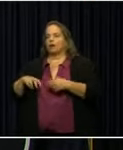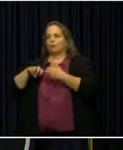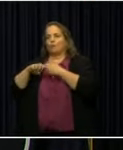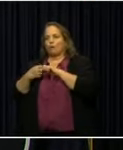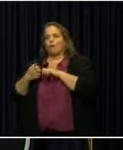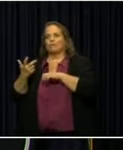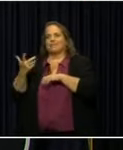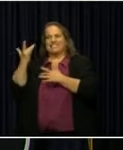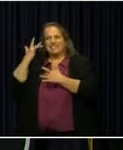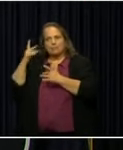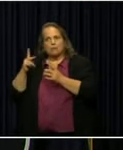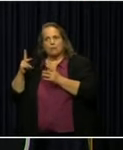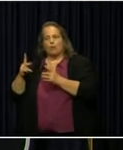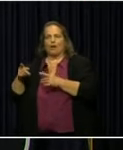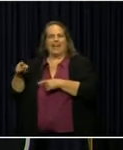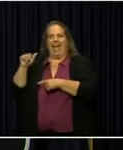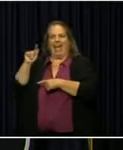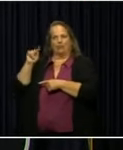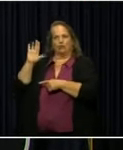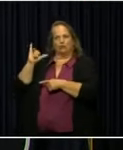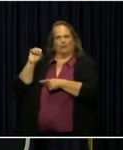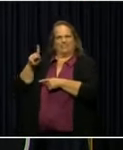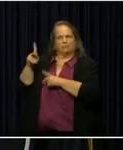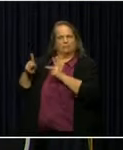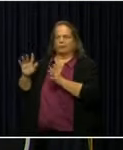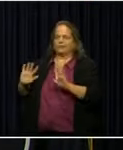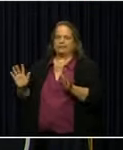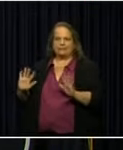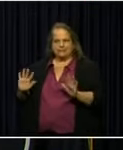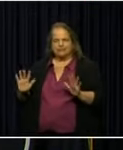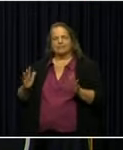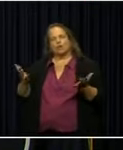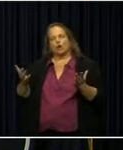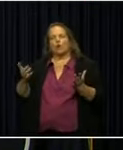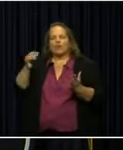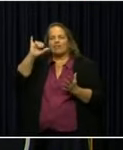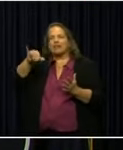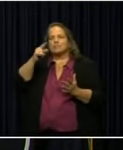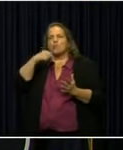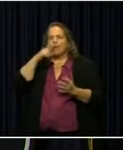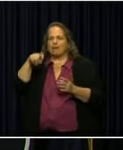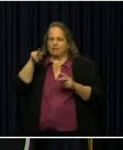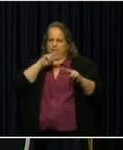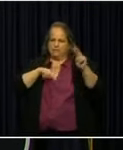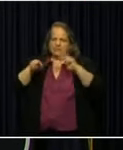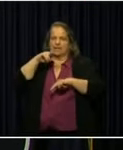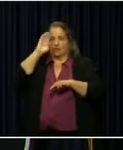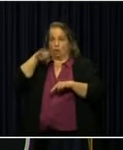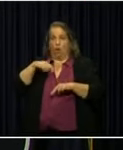OF THEIR INABILITY TO SEE THEIR PROVIDER PROVIDED WE HAVE PPEE.